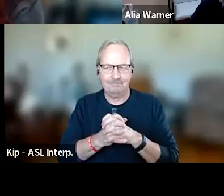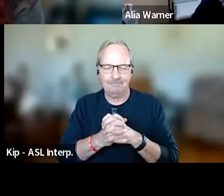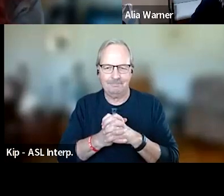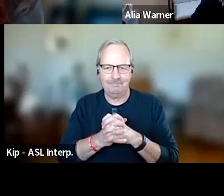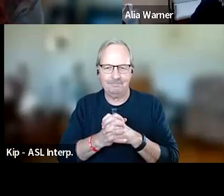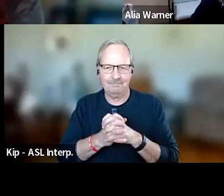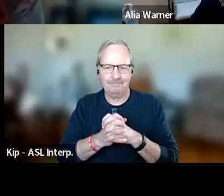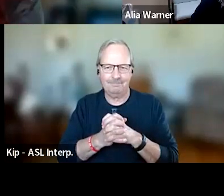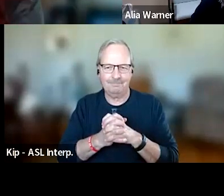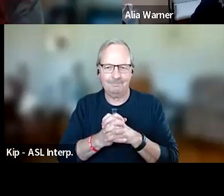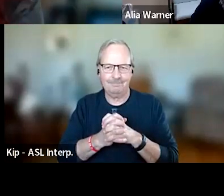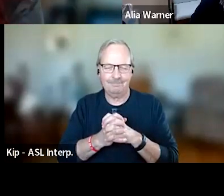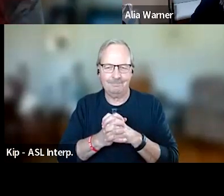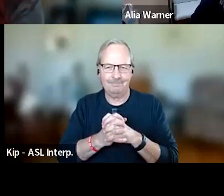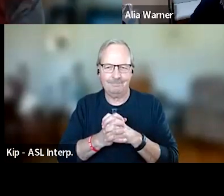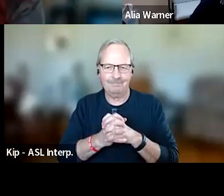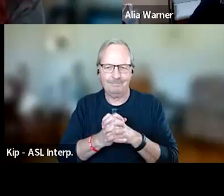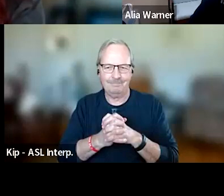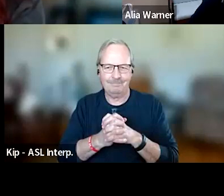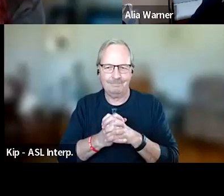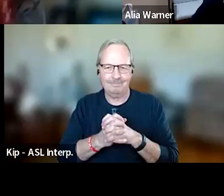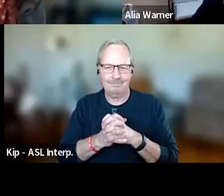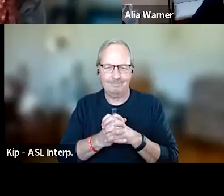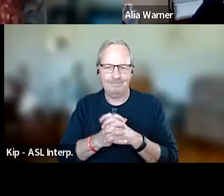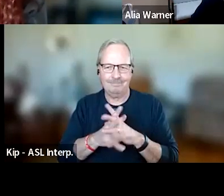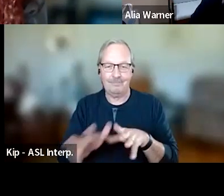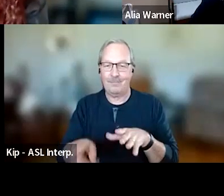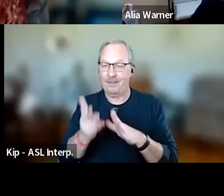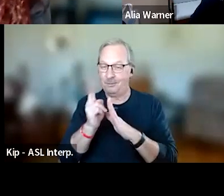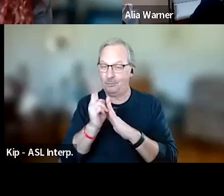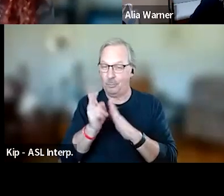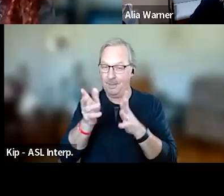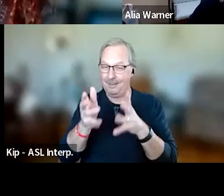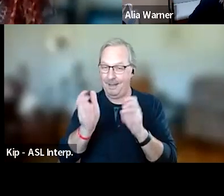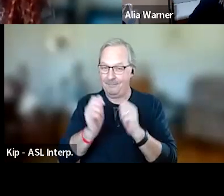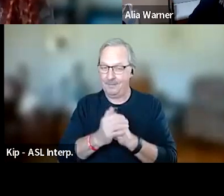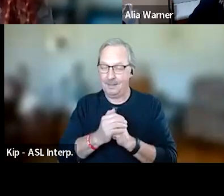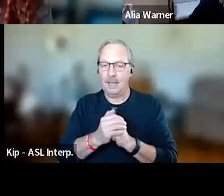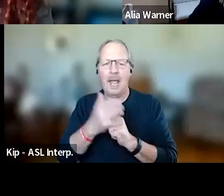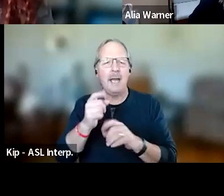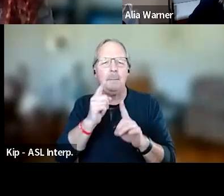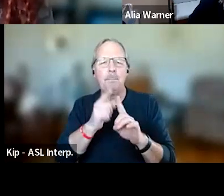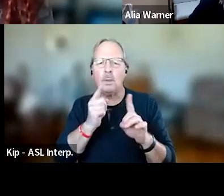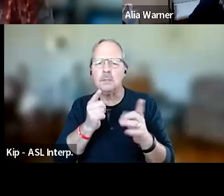Two more minutes. We have two more minutes. Anything, any other points that anybody would like to make?